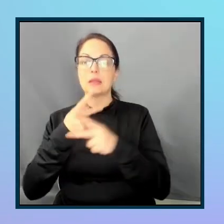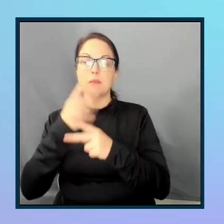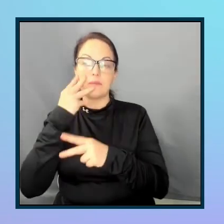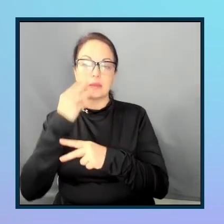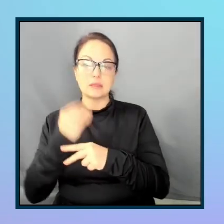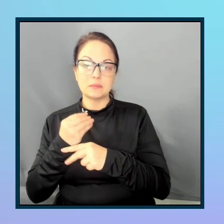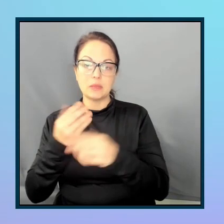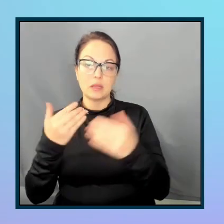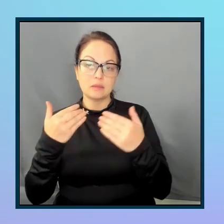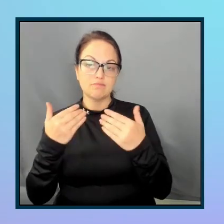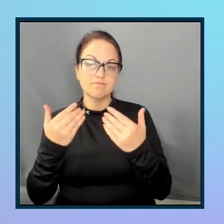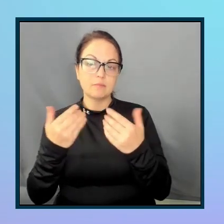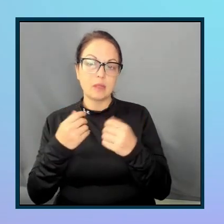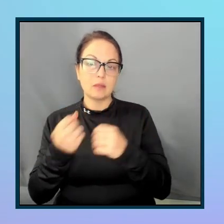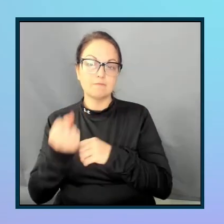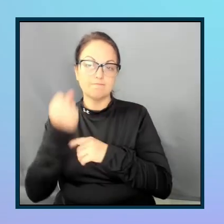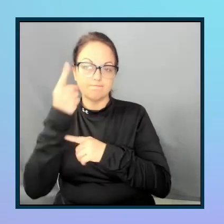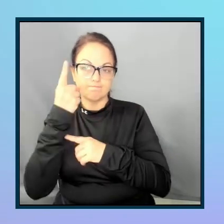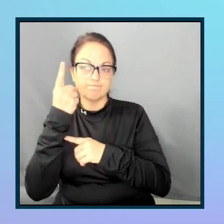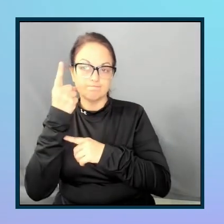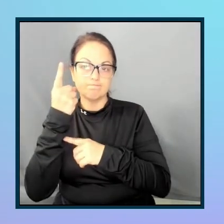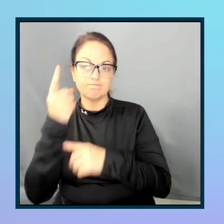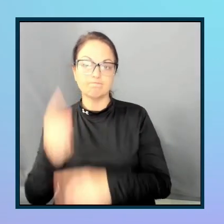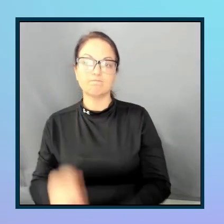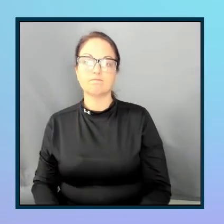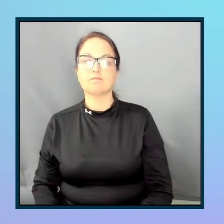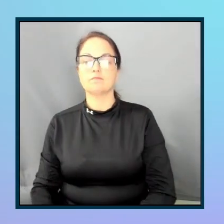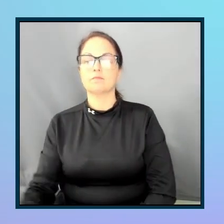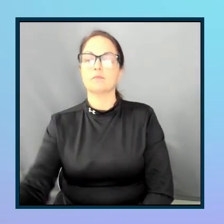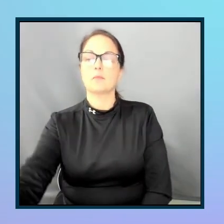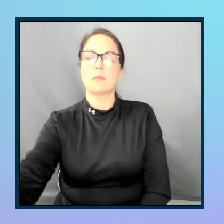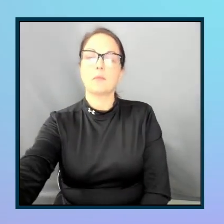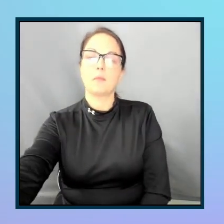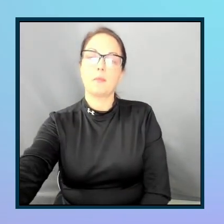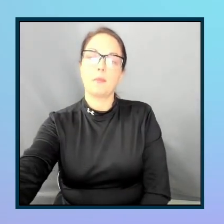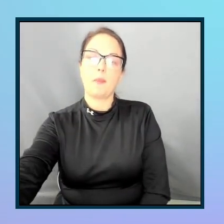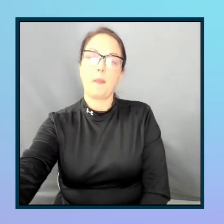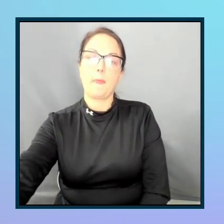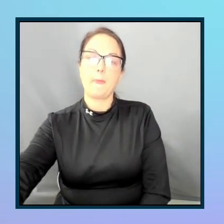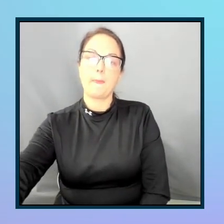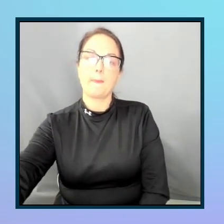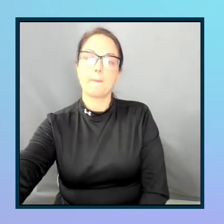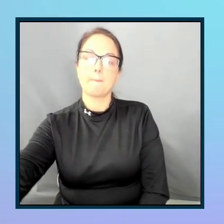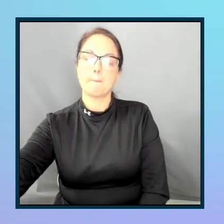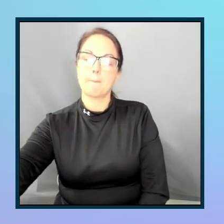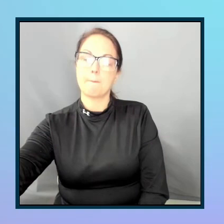have had their eyes open to the value of thinking about this